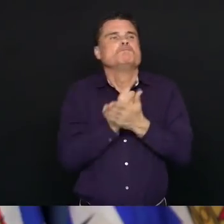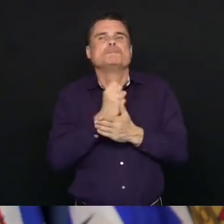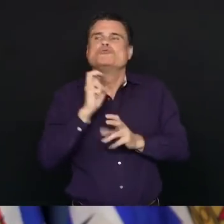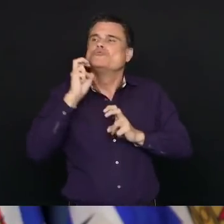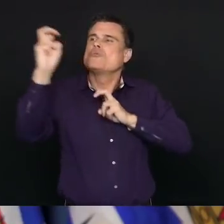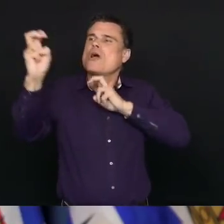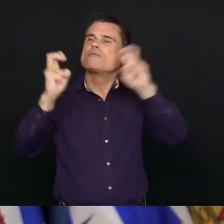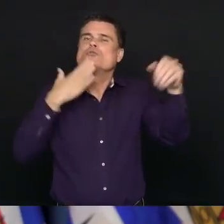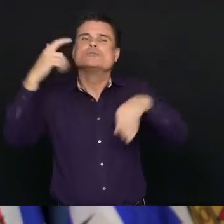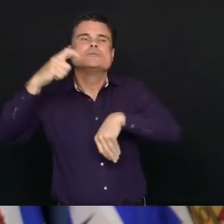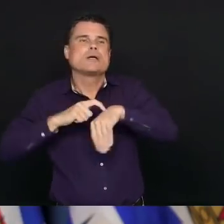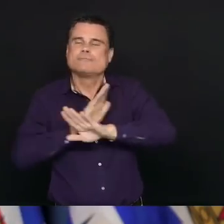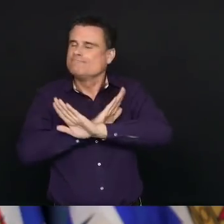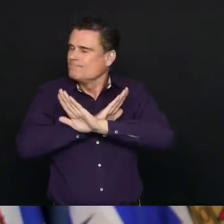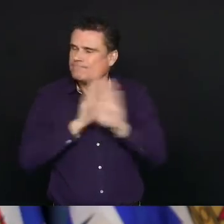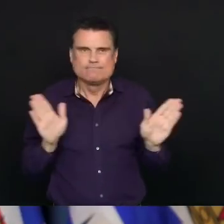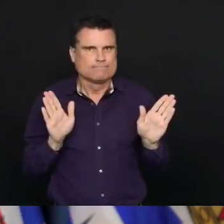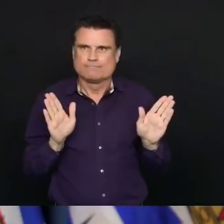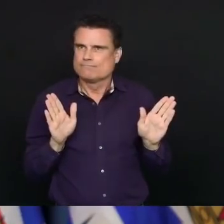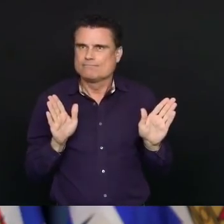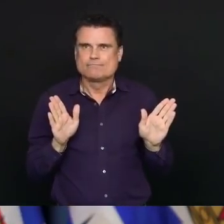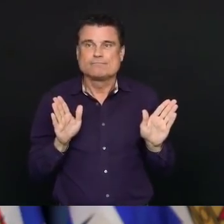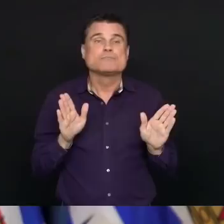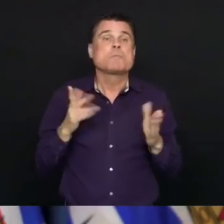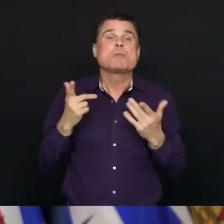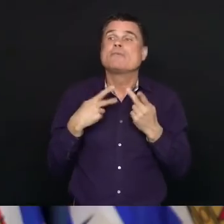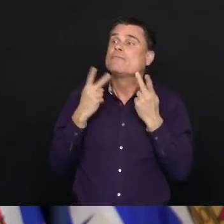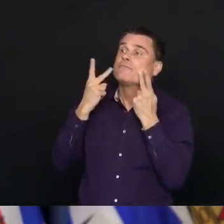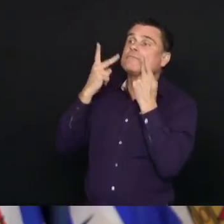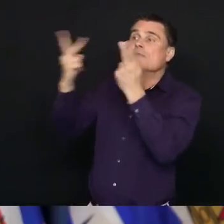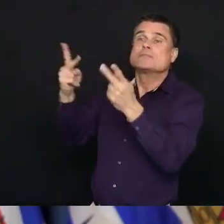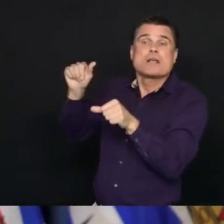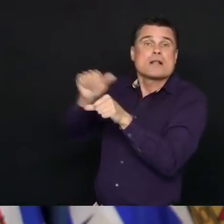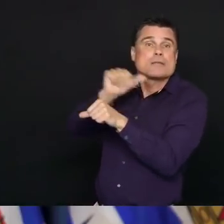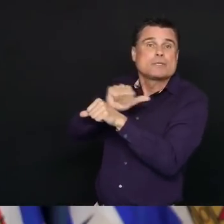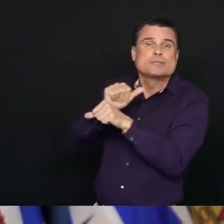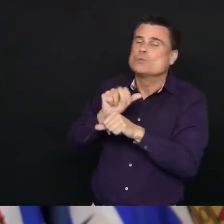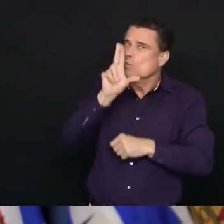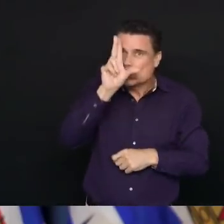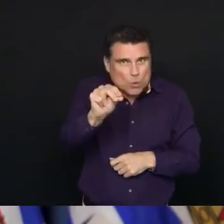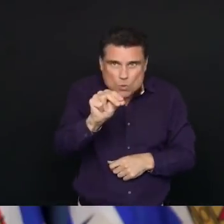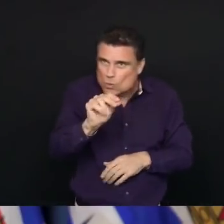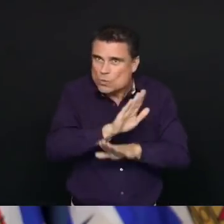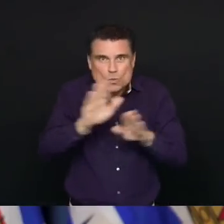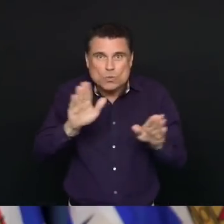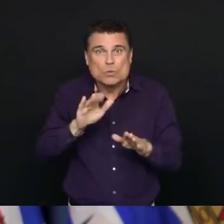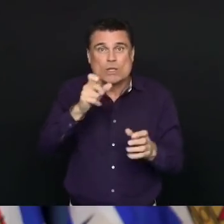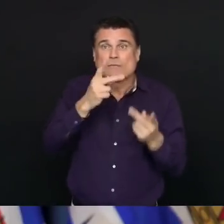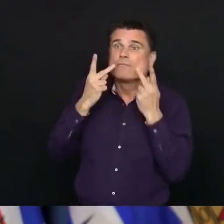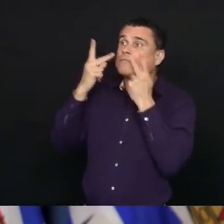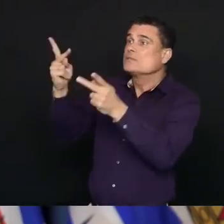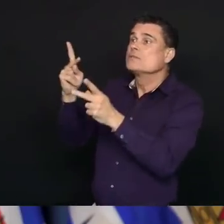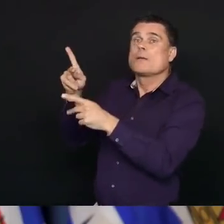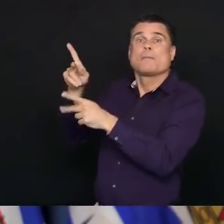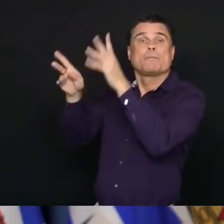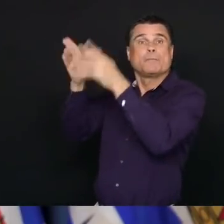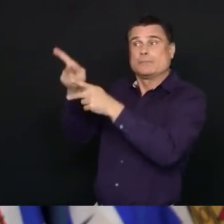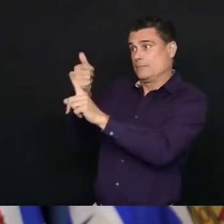This weekend is an important time. As we said in Doctor Henry said this is not the time for nonessential travel. Today I released a joint letter with